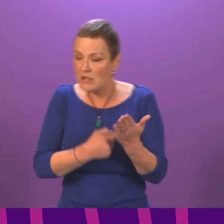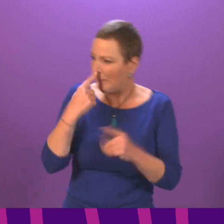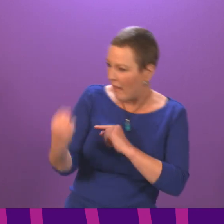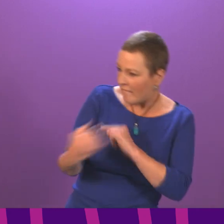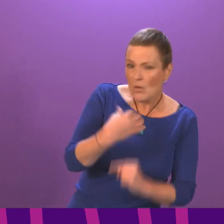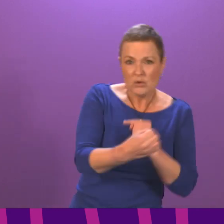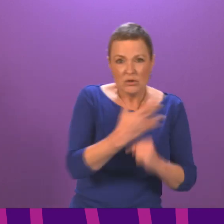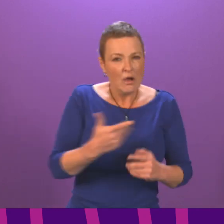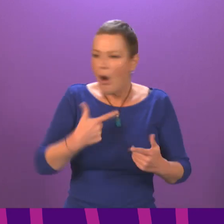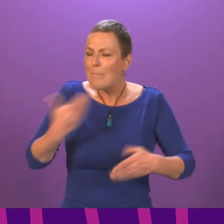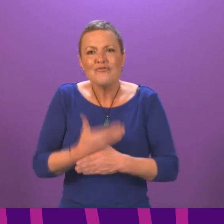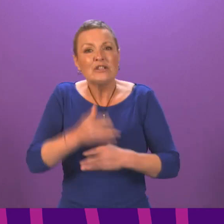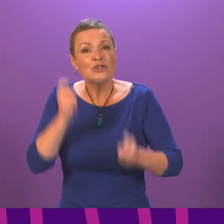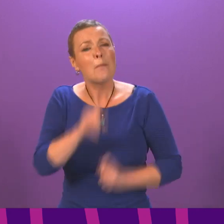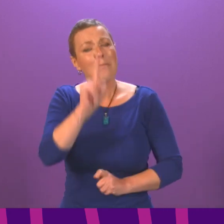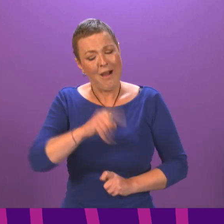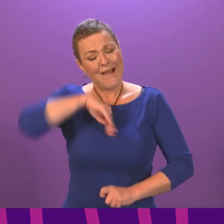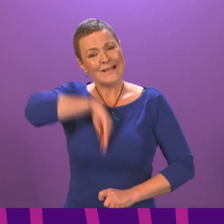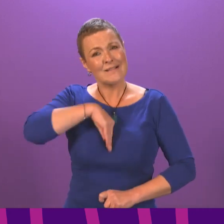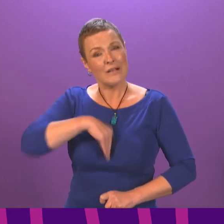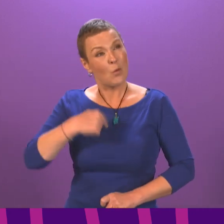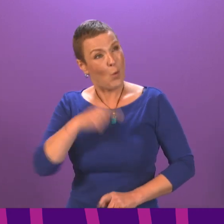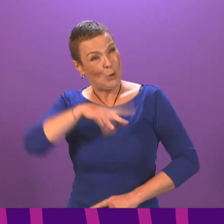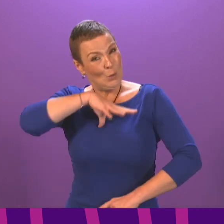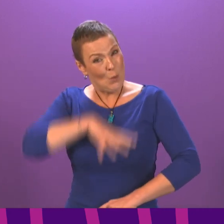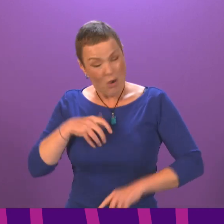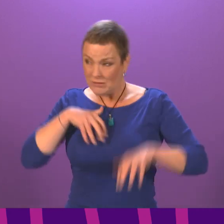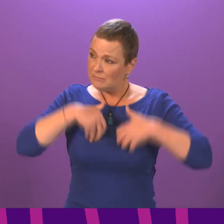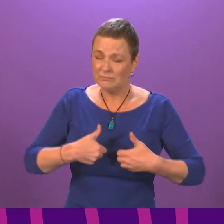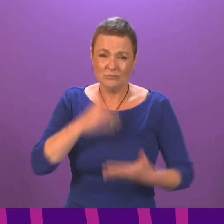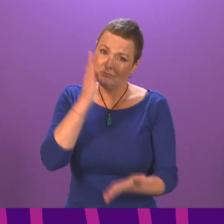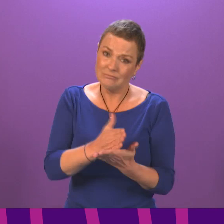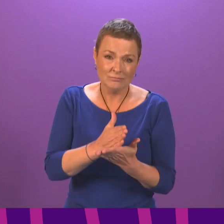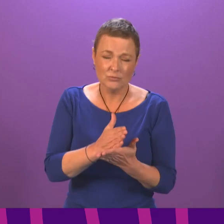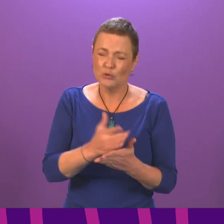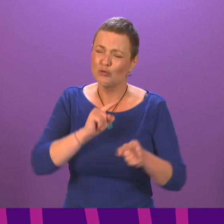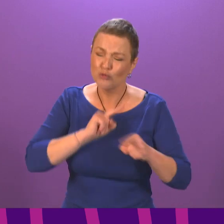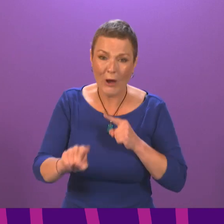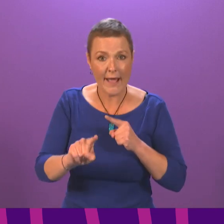however, all along, our intention and determination have been to take the right decisions to keep